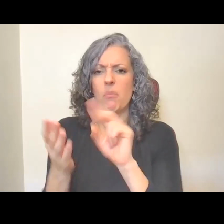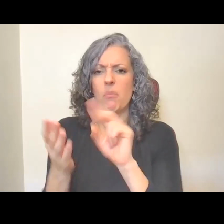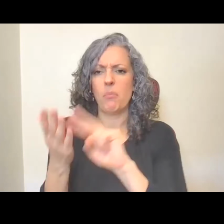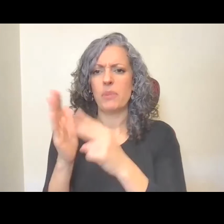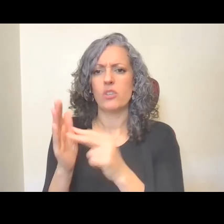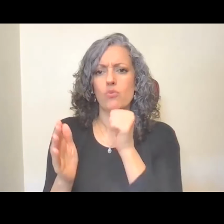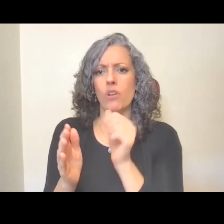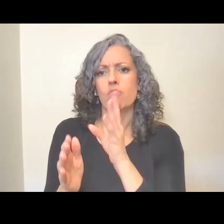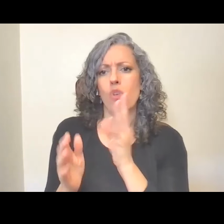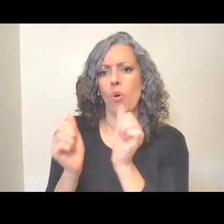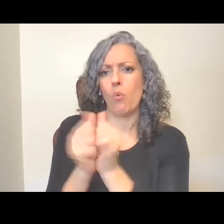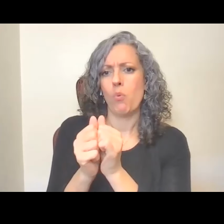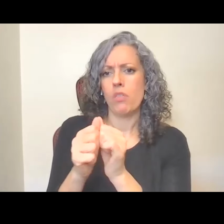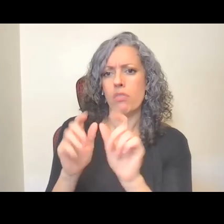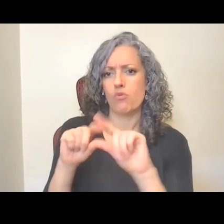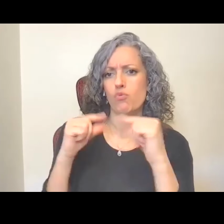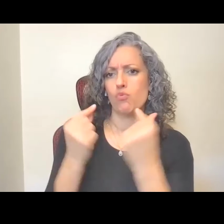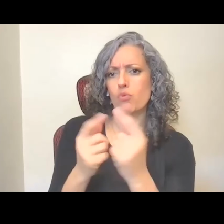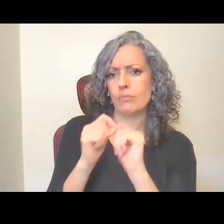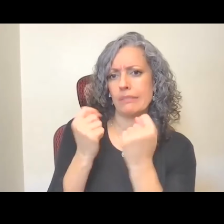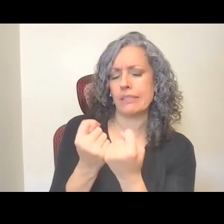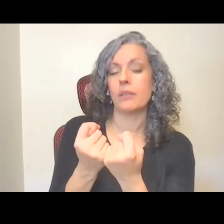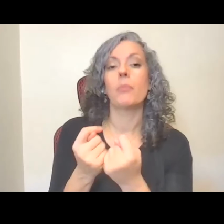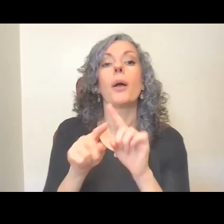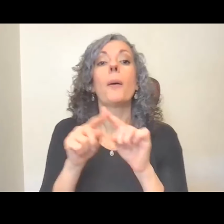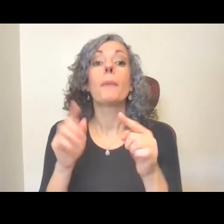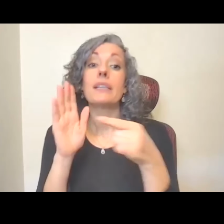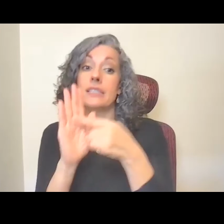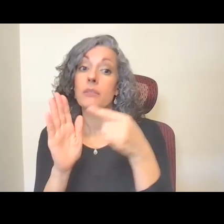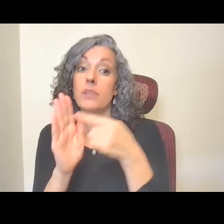need to present the mock-ups. But sometimes there might be a month between the moment we discuss